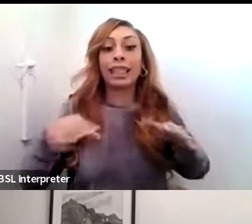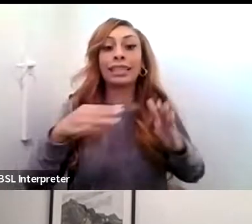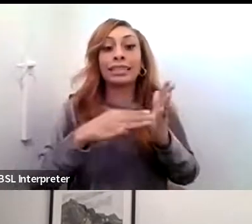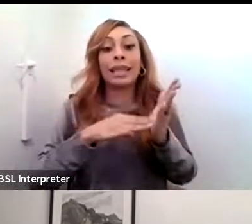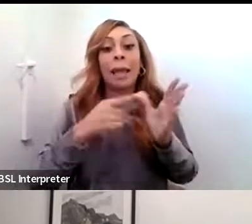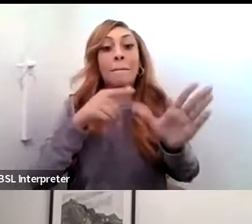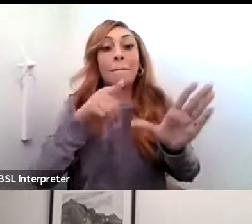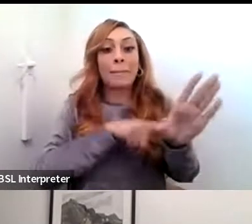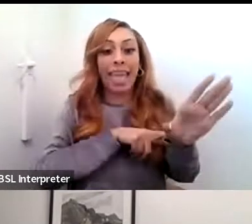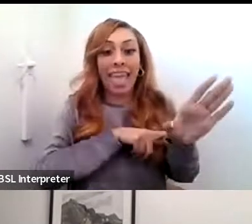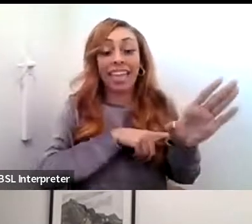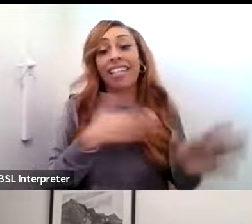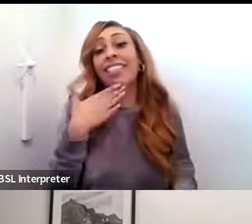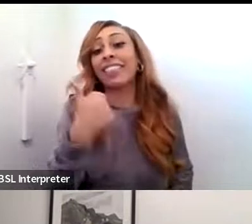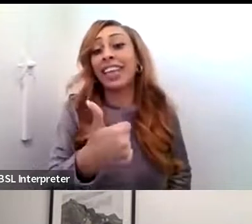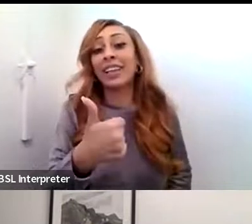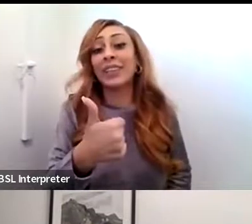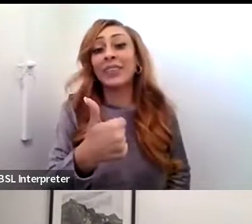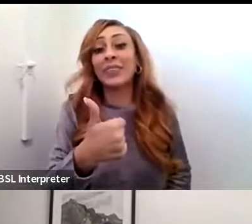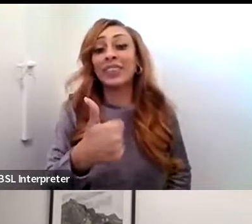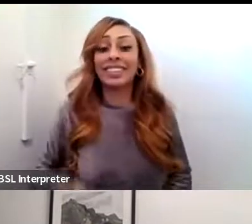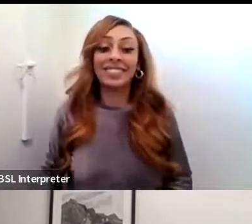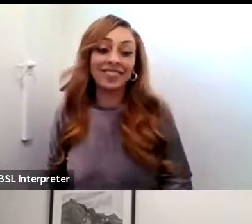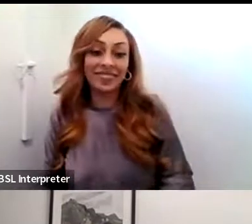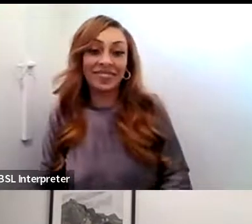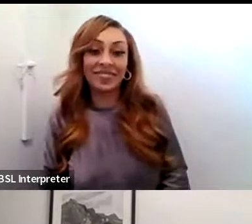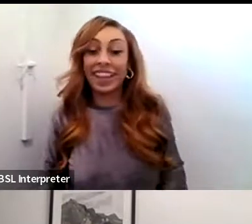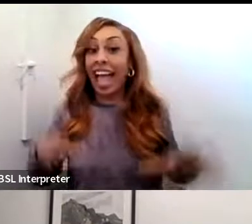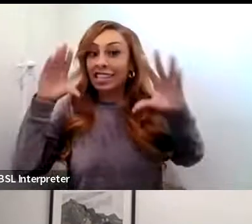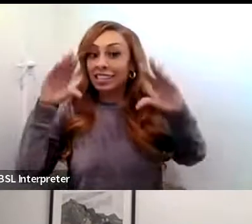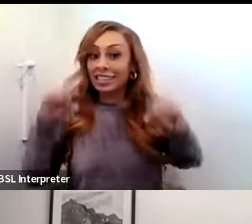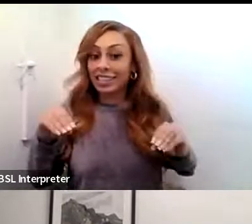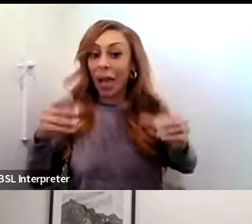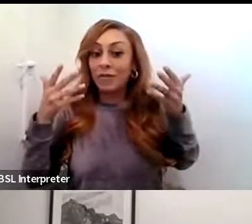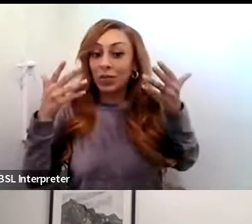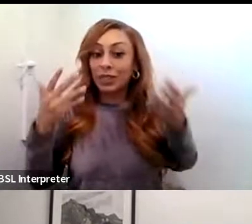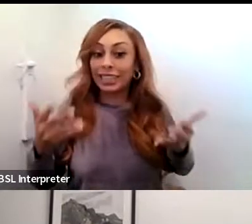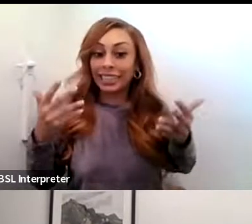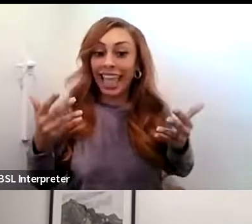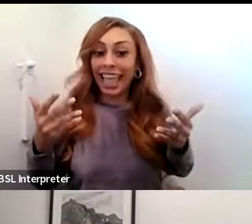That's fantastic, thank you very much, Richard. Well look, we'll stop there for today, but please remember,